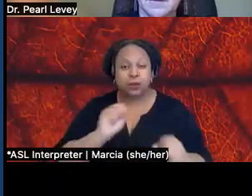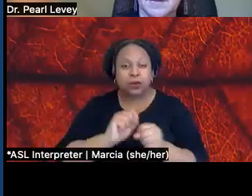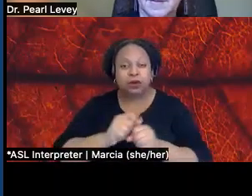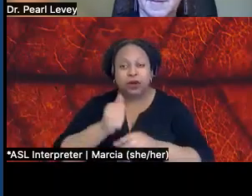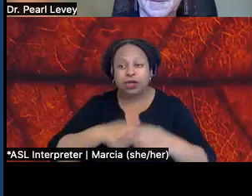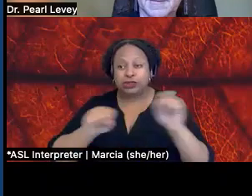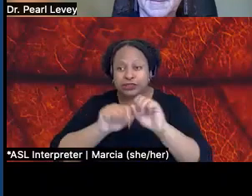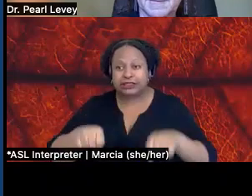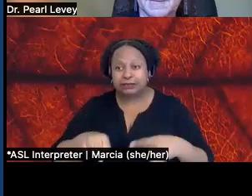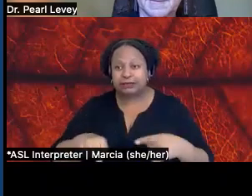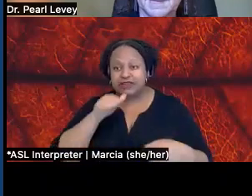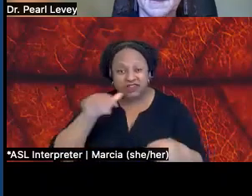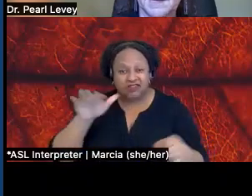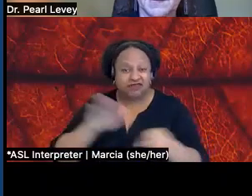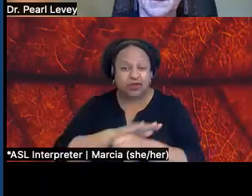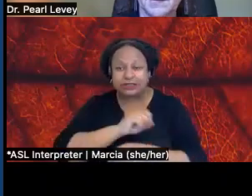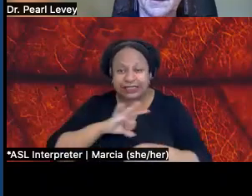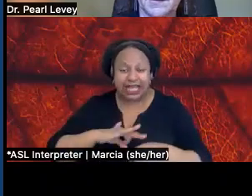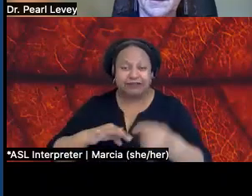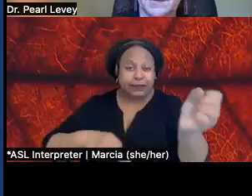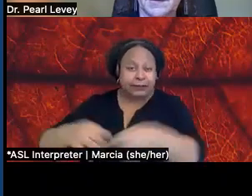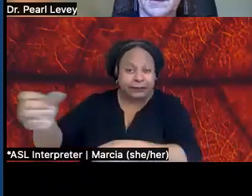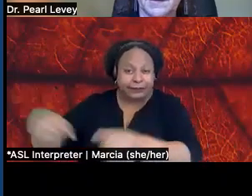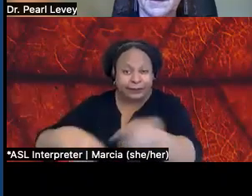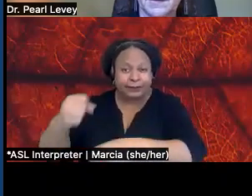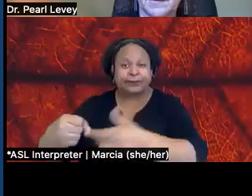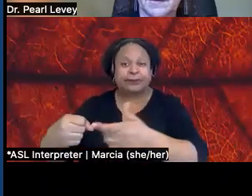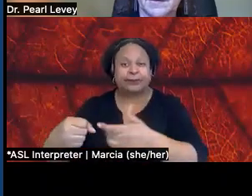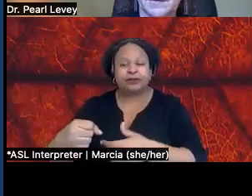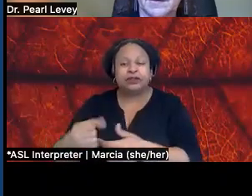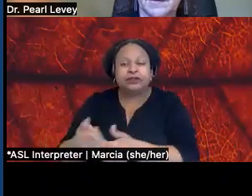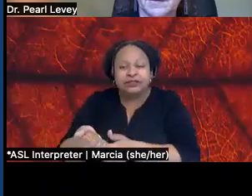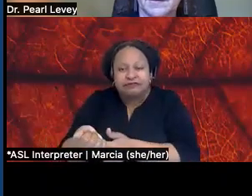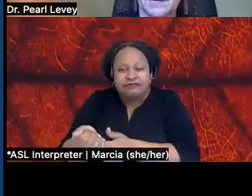not full staffing it's you know it's skeletal staff and all the resources